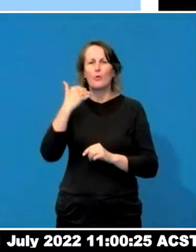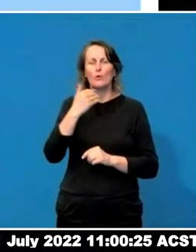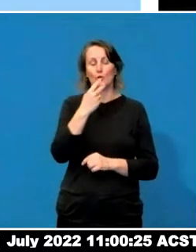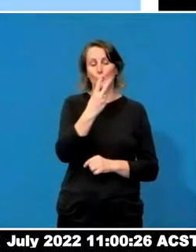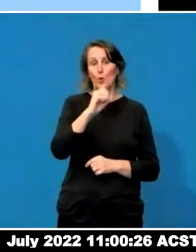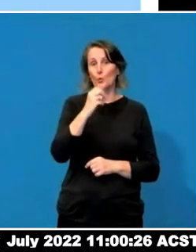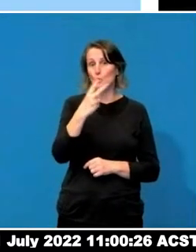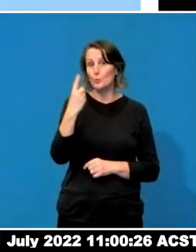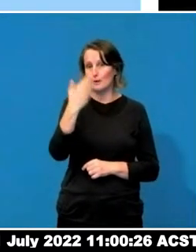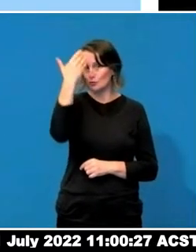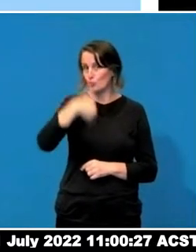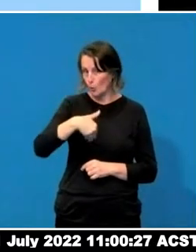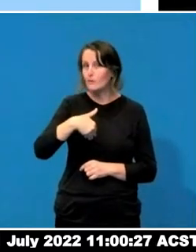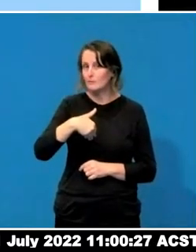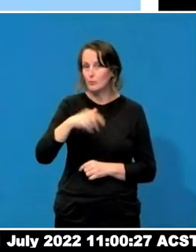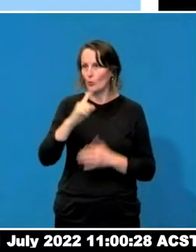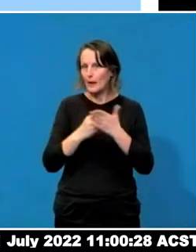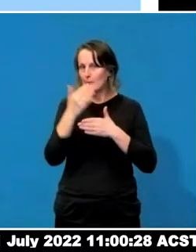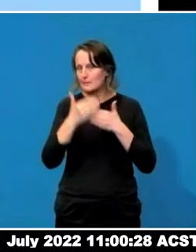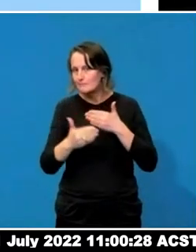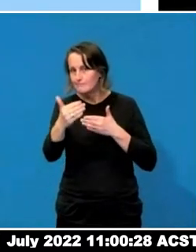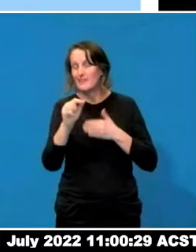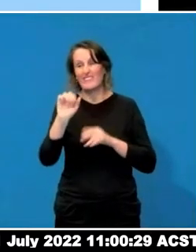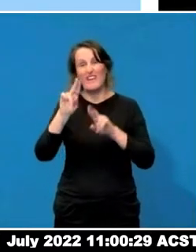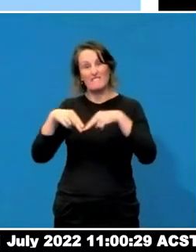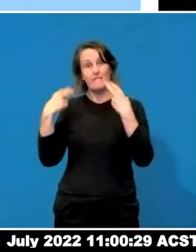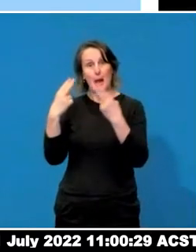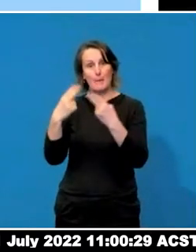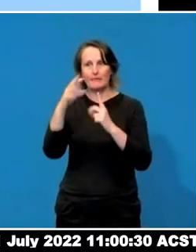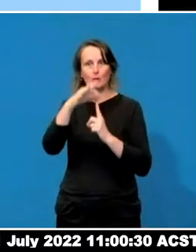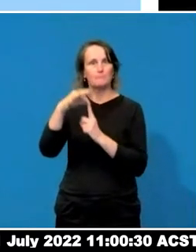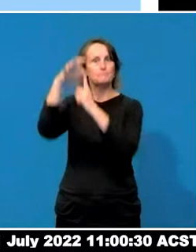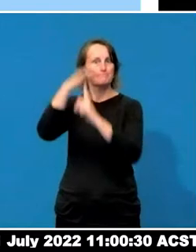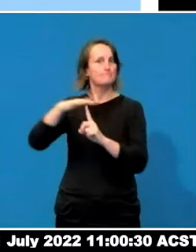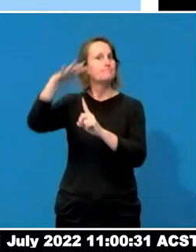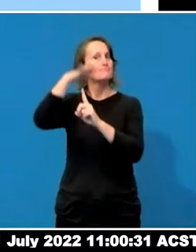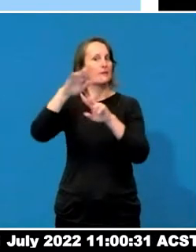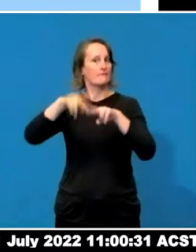The Namok family is a prominent family in the Torres Strait with Boyzie's father being